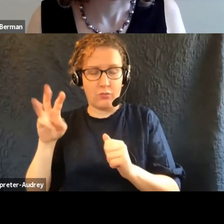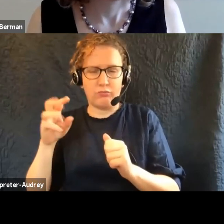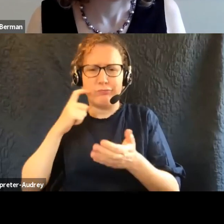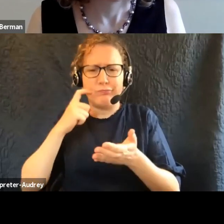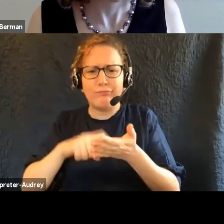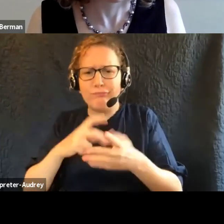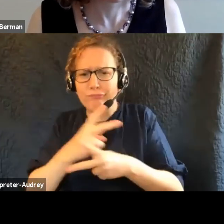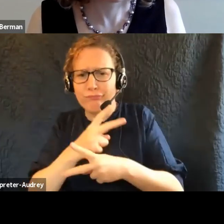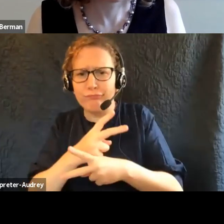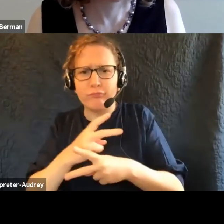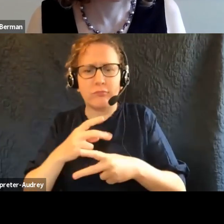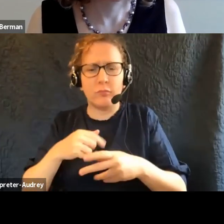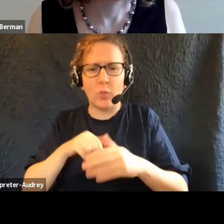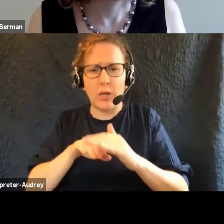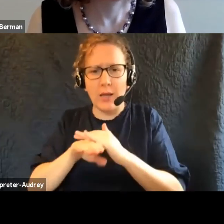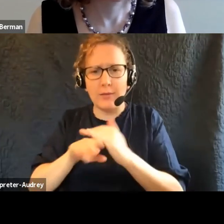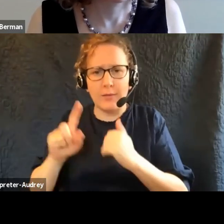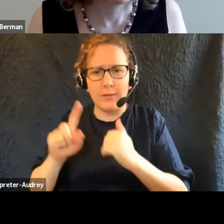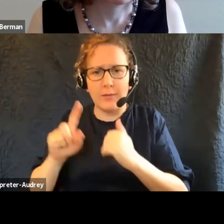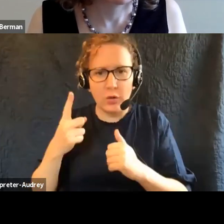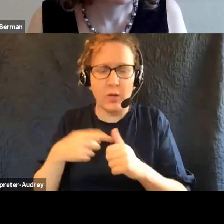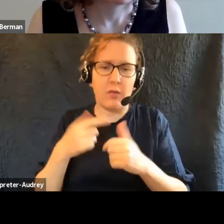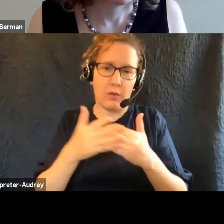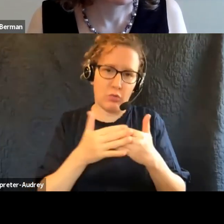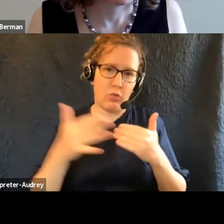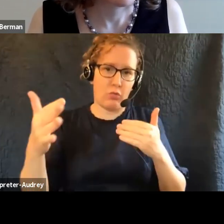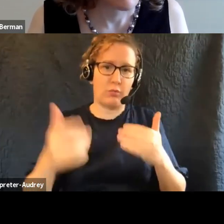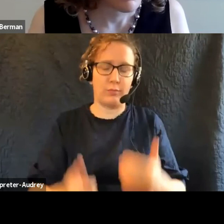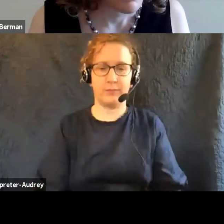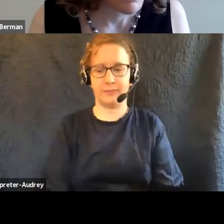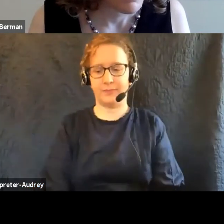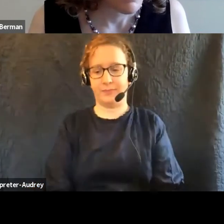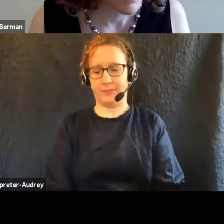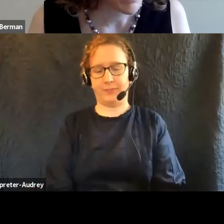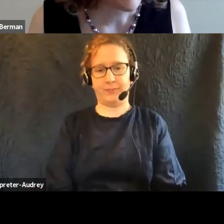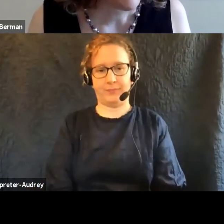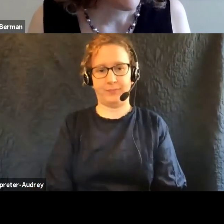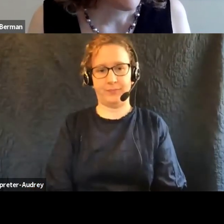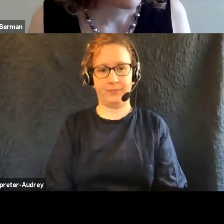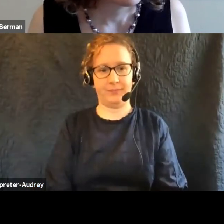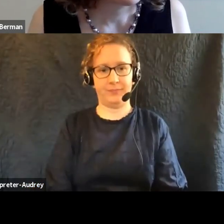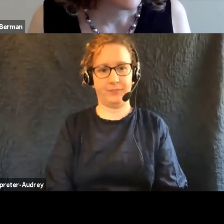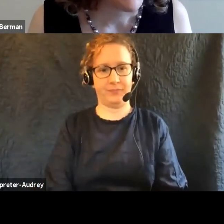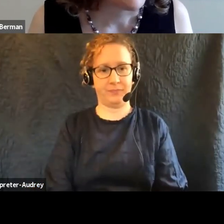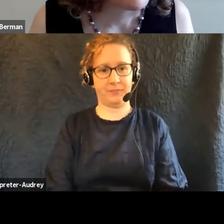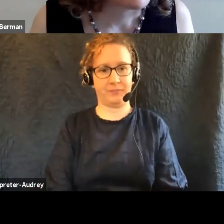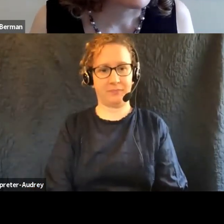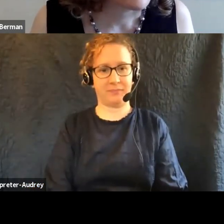and then kind of go from there. That makes a lot of sense.